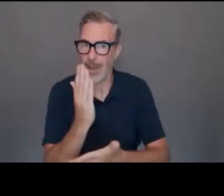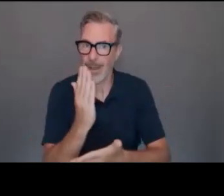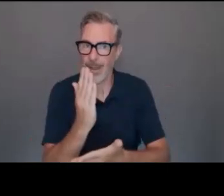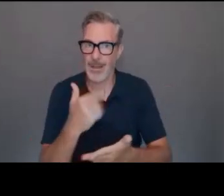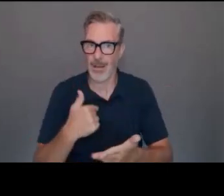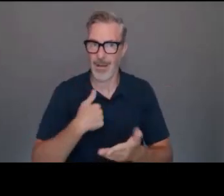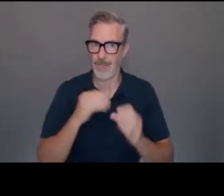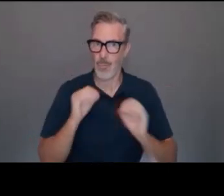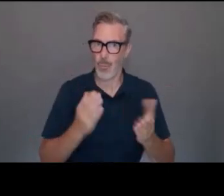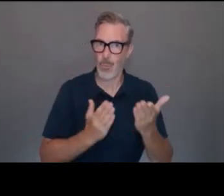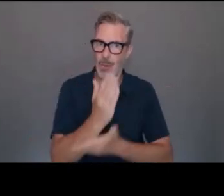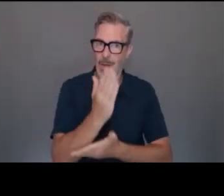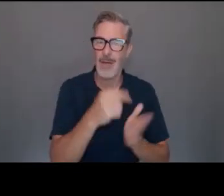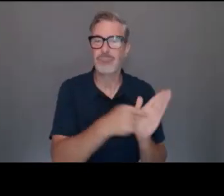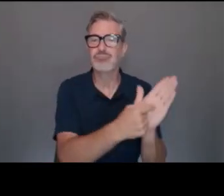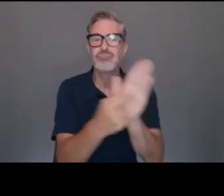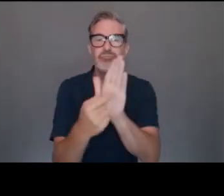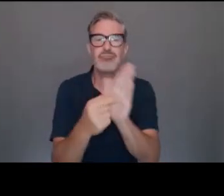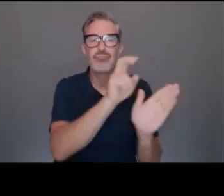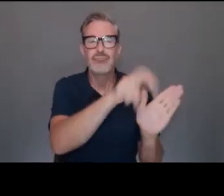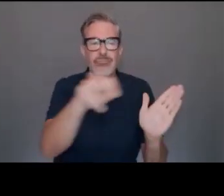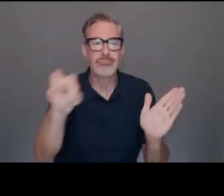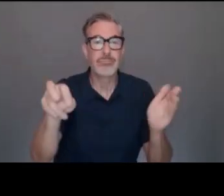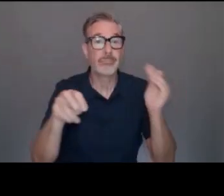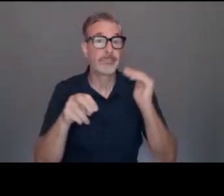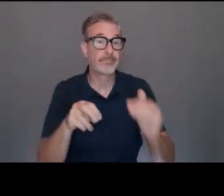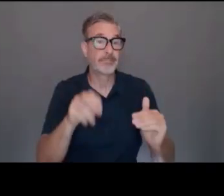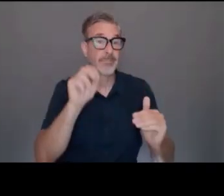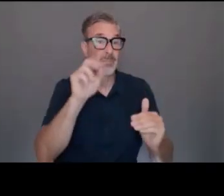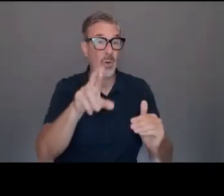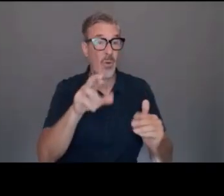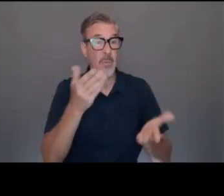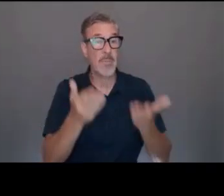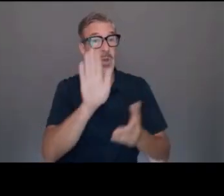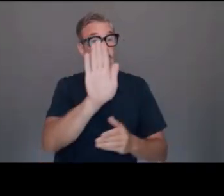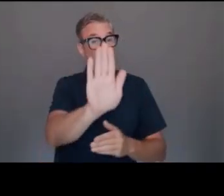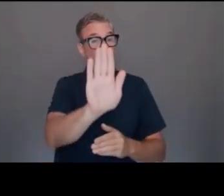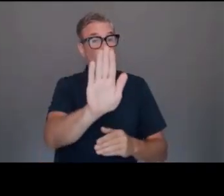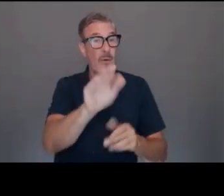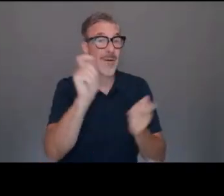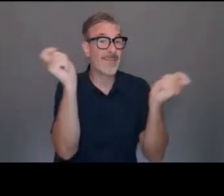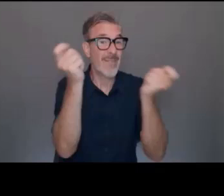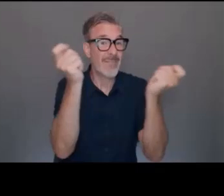Presenting artists or artworks at your own venue, festival, or event in Canada.